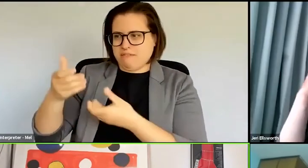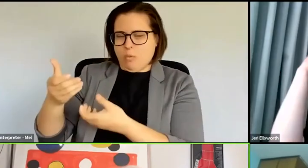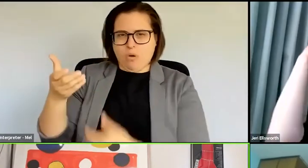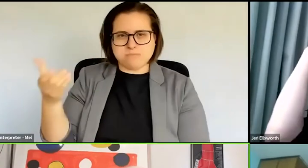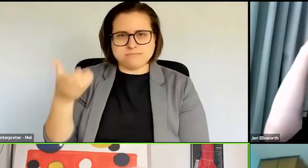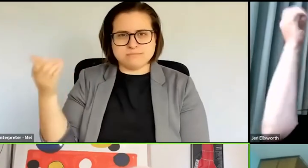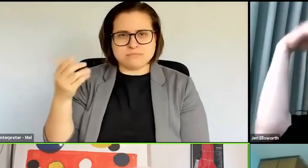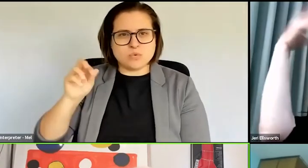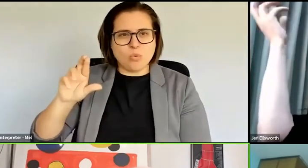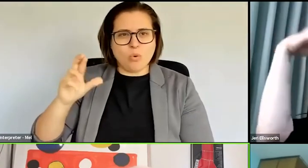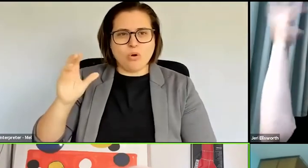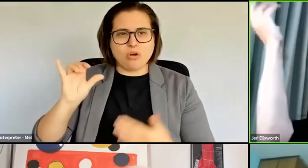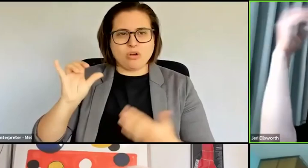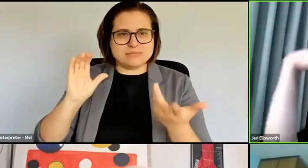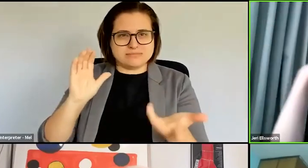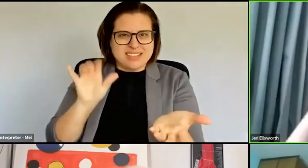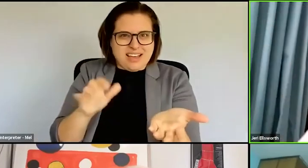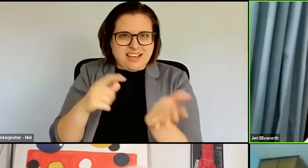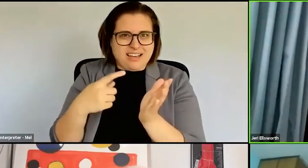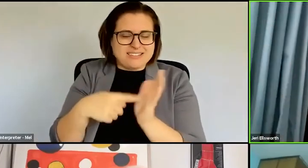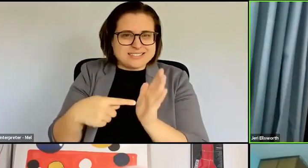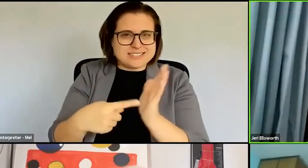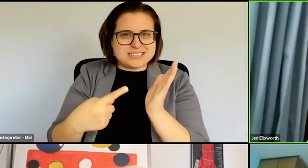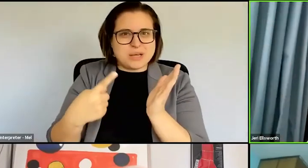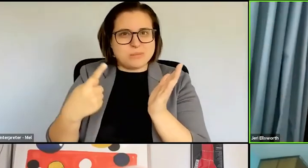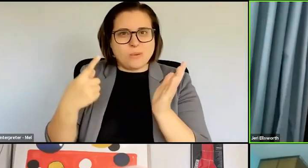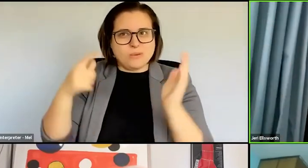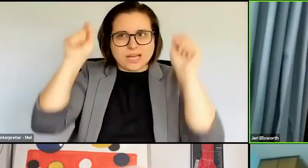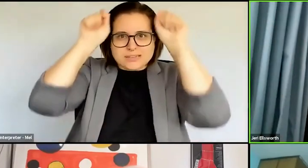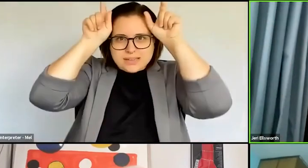a crazy thing with antennas sticking out of it so it could sense our world, but you know when